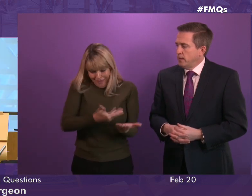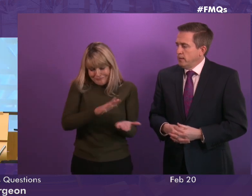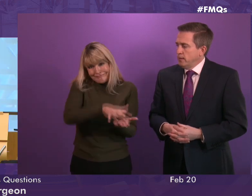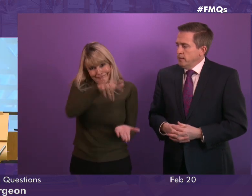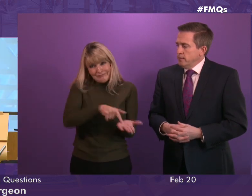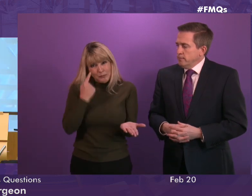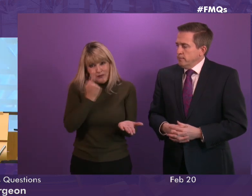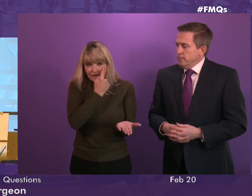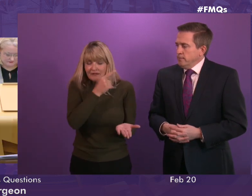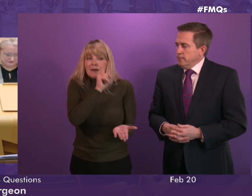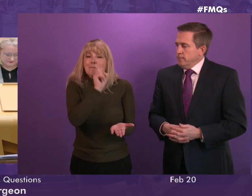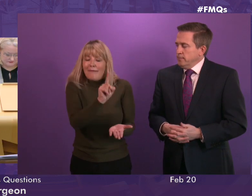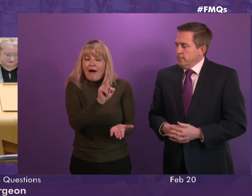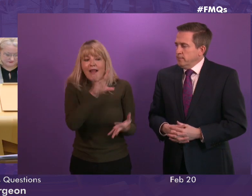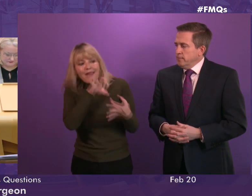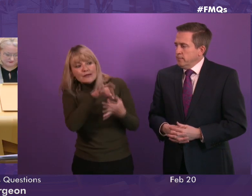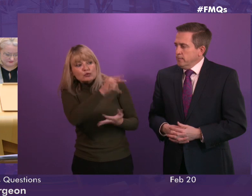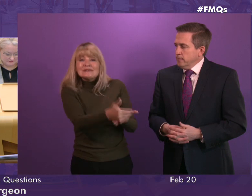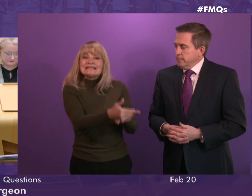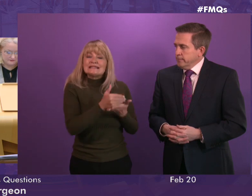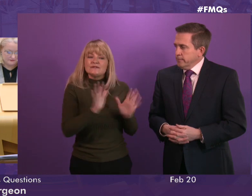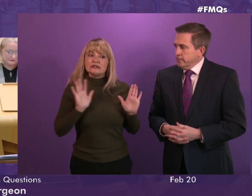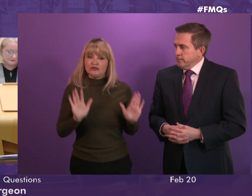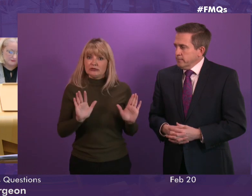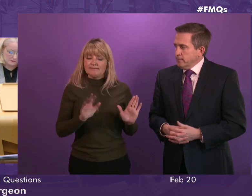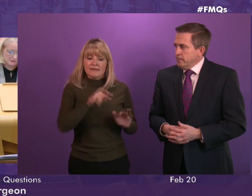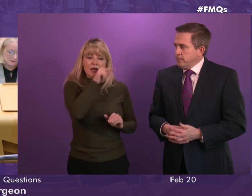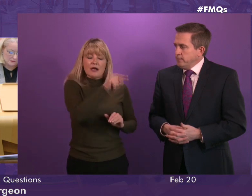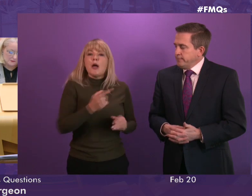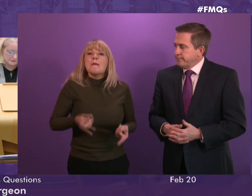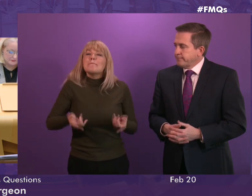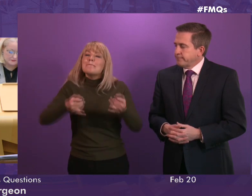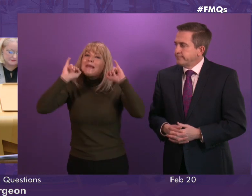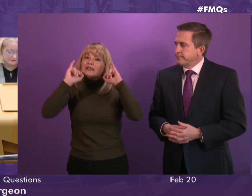With regard to safety, the complex falls under the Control of Major Accident Hazards Regulations